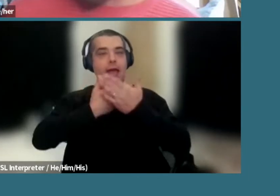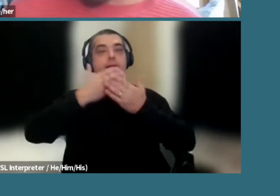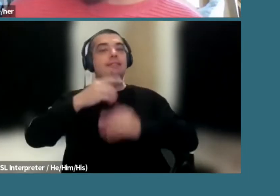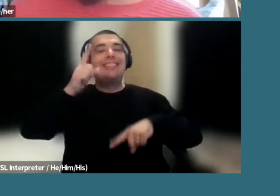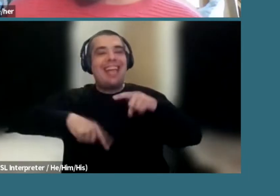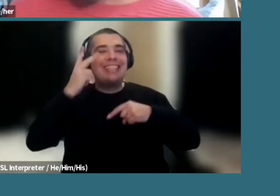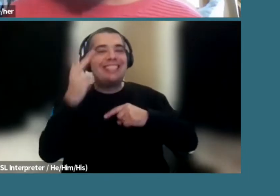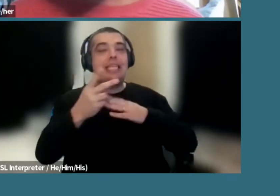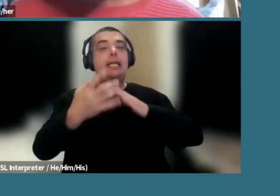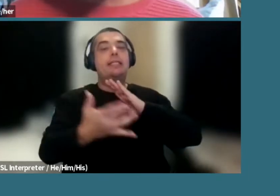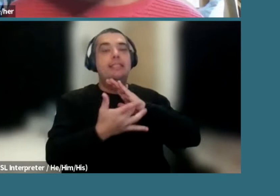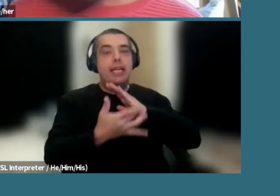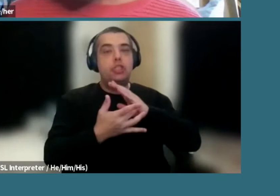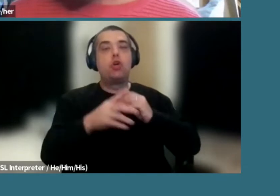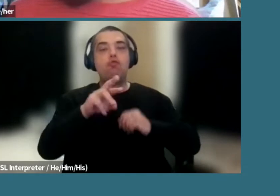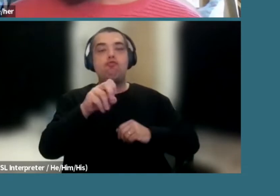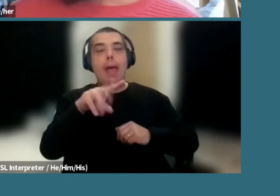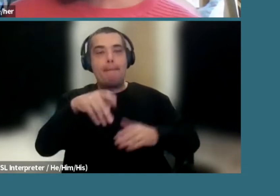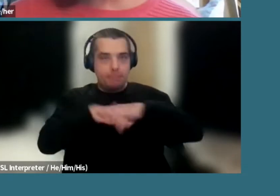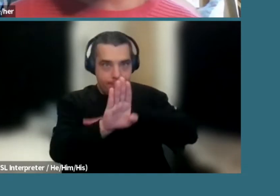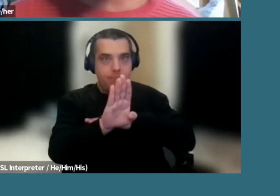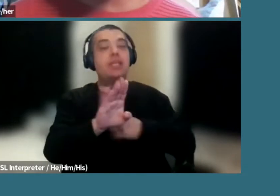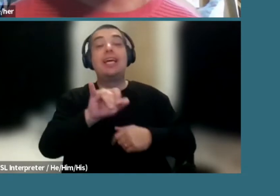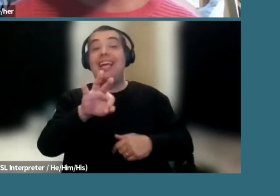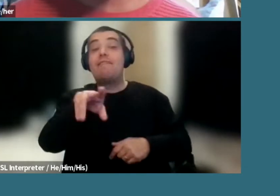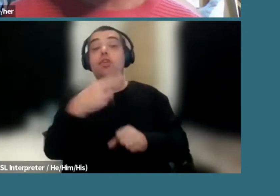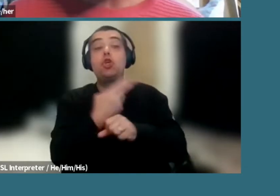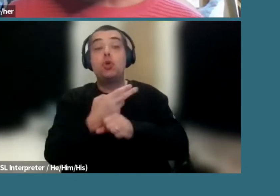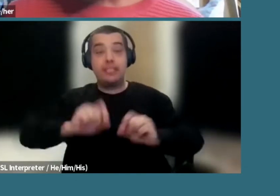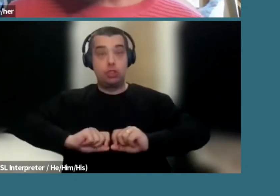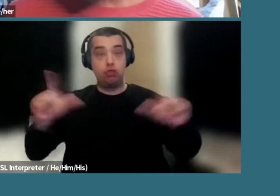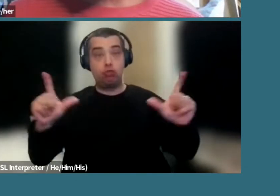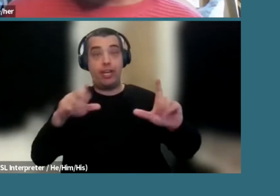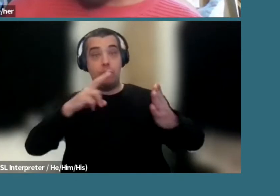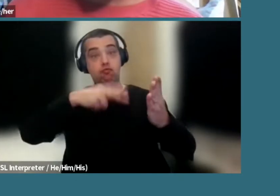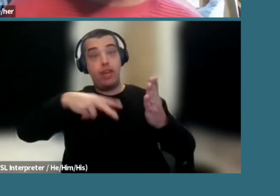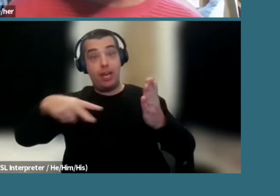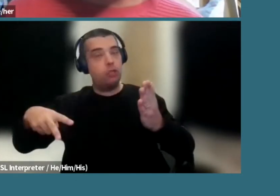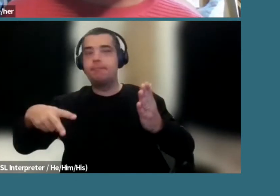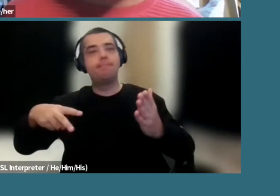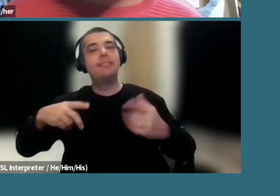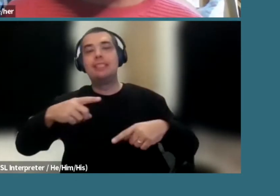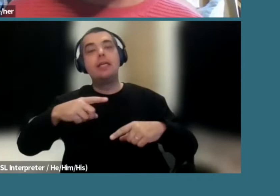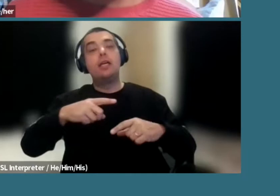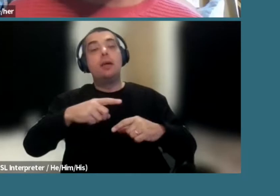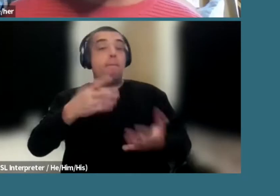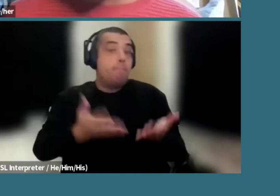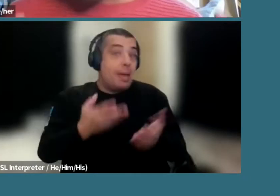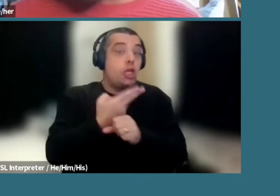Because if you aren't using a screen reader, you're not going to necessarily- you're not going to be using the alt text. It's something that is encoded